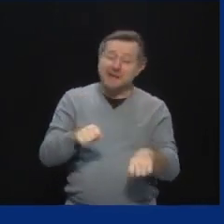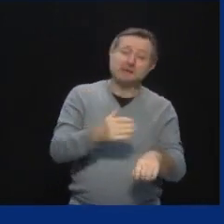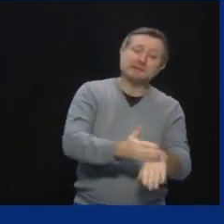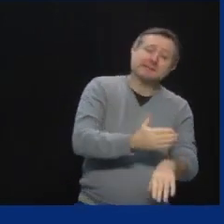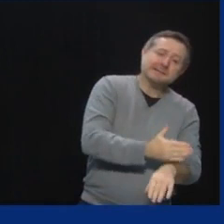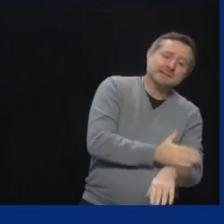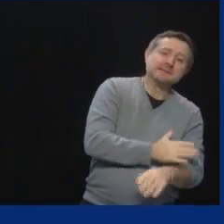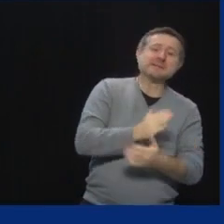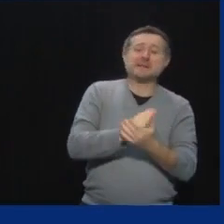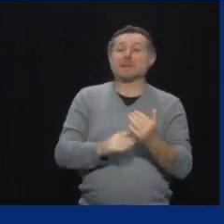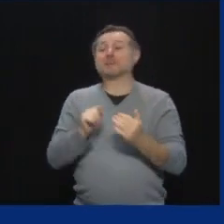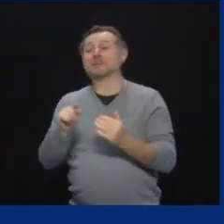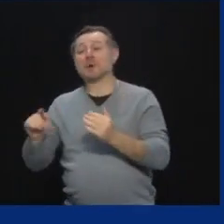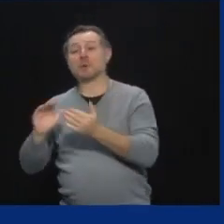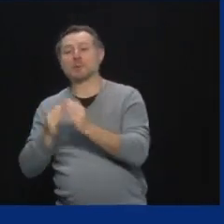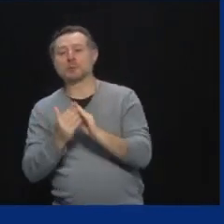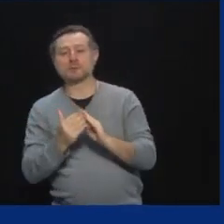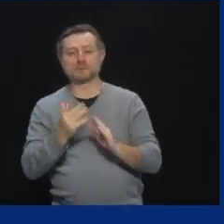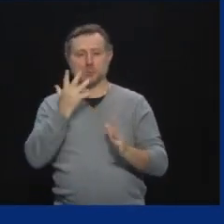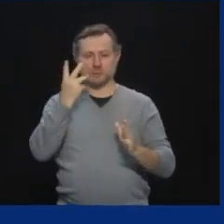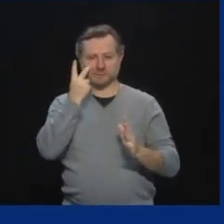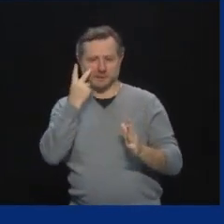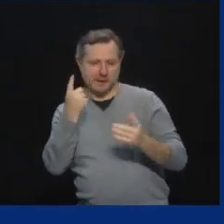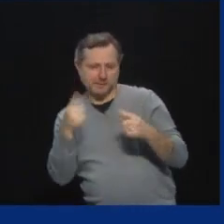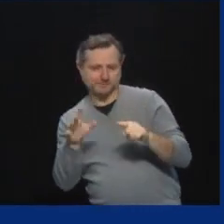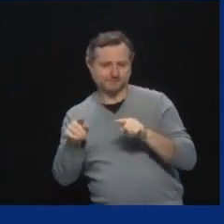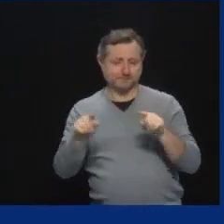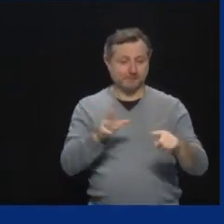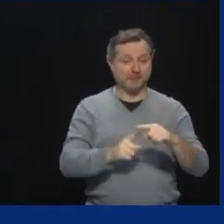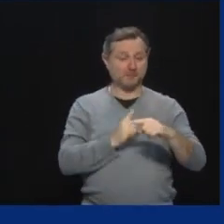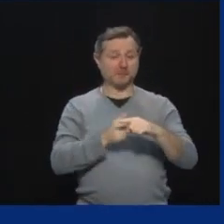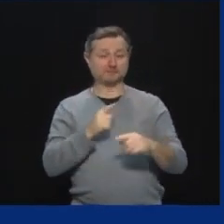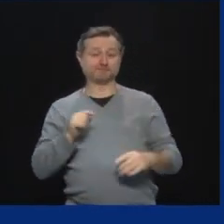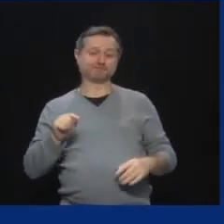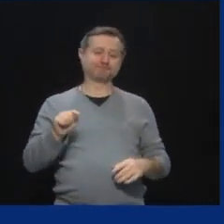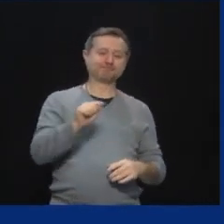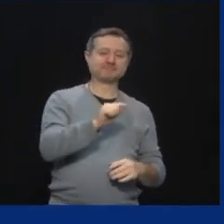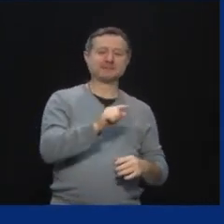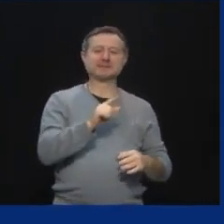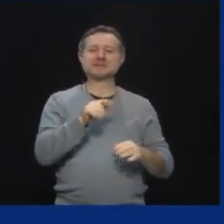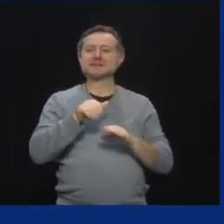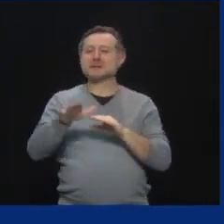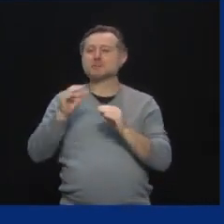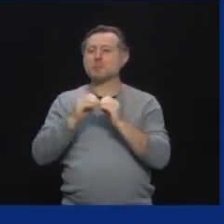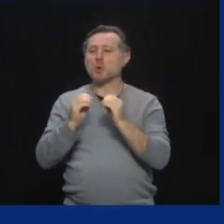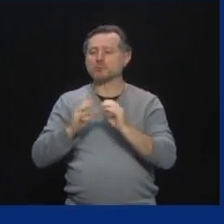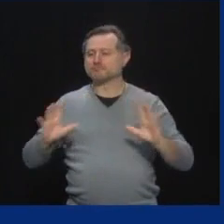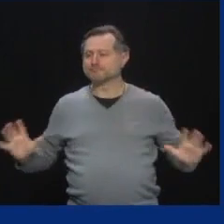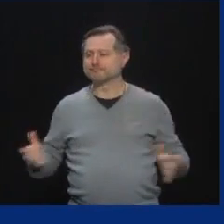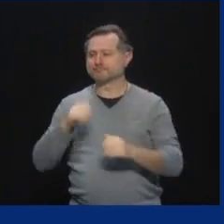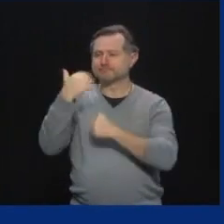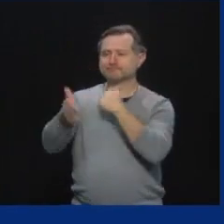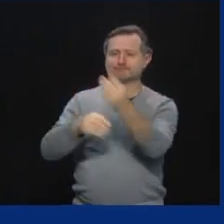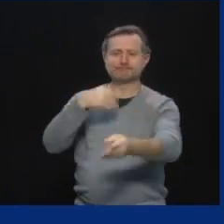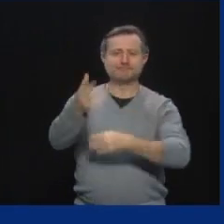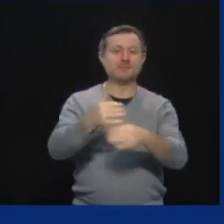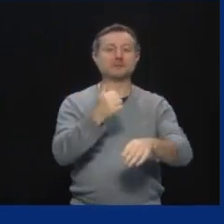what's going on. And also deploying more pop up services to those areas of Julia. The north country new york city quite extraordinary when you think